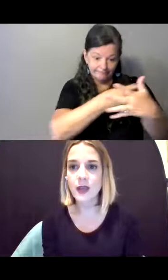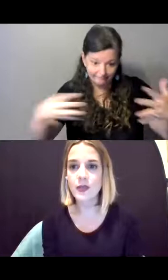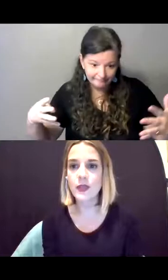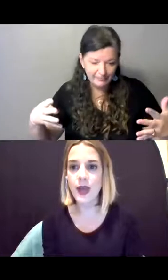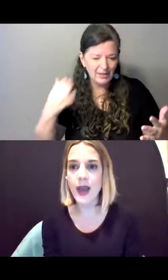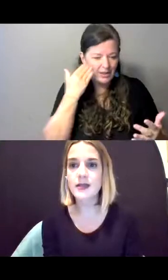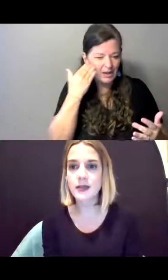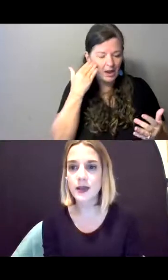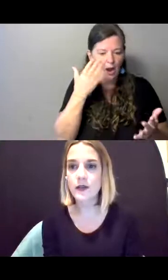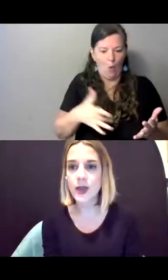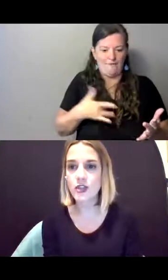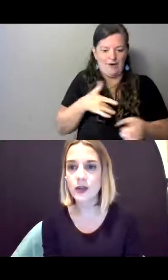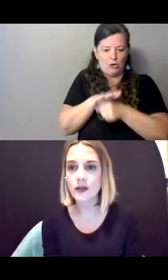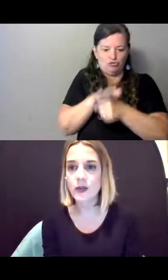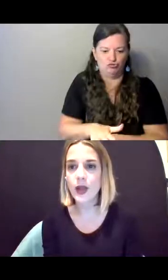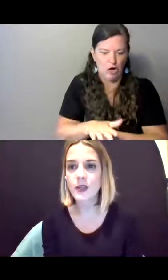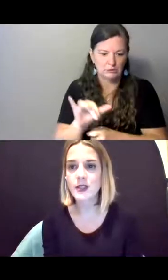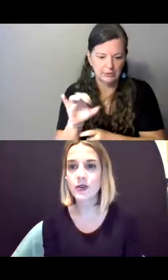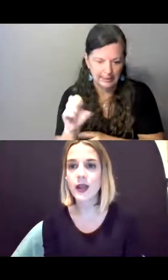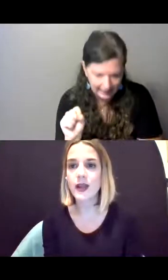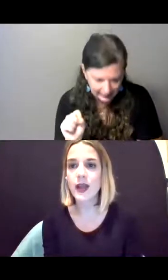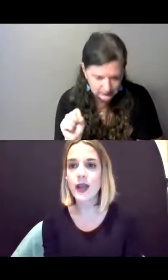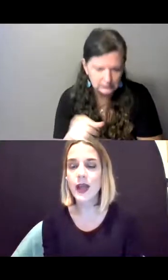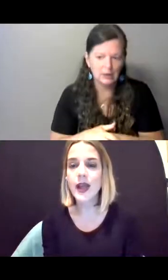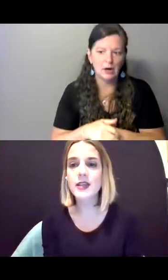input that information. We have to consider it and yes,